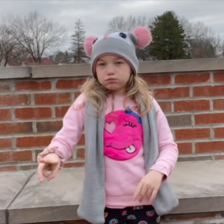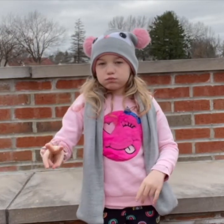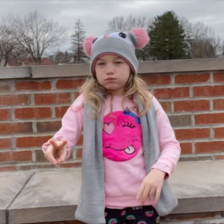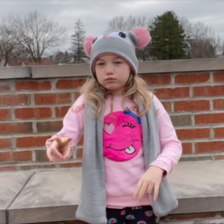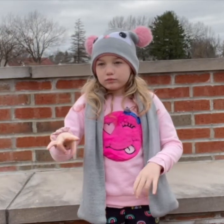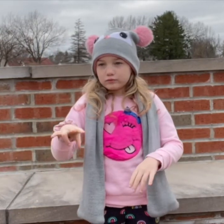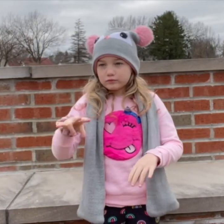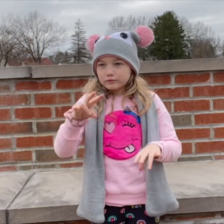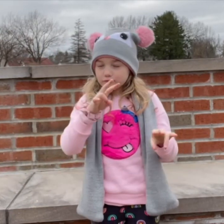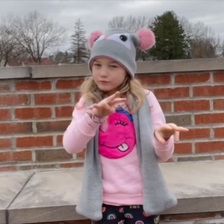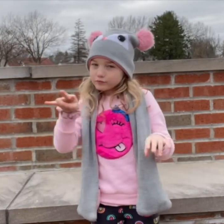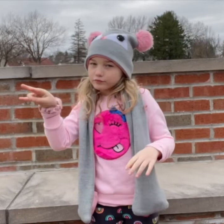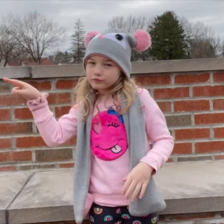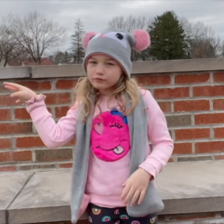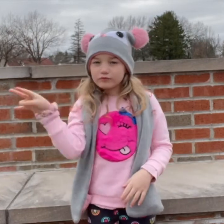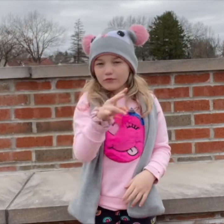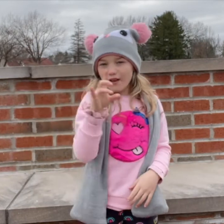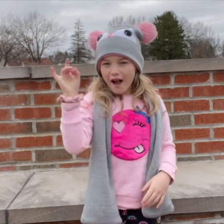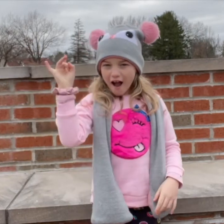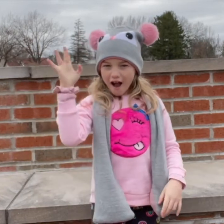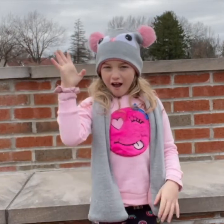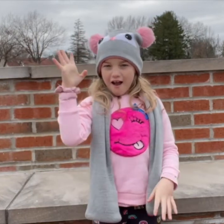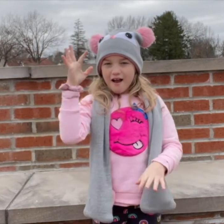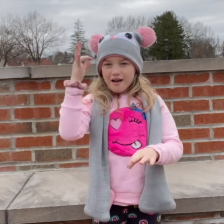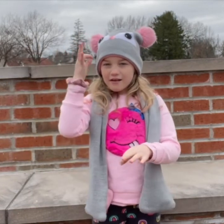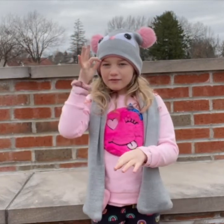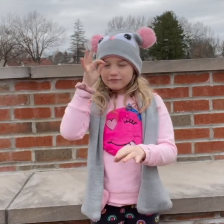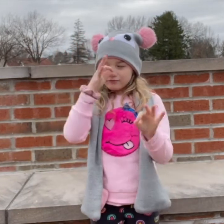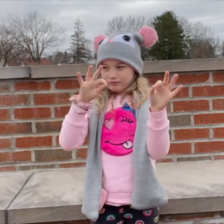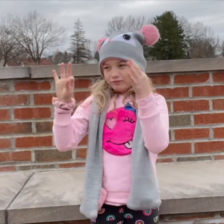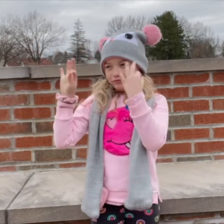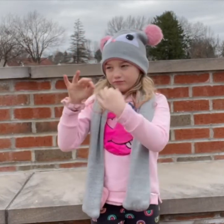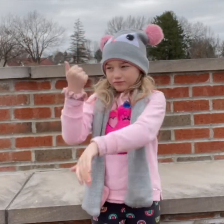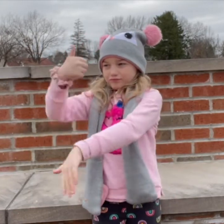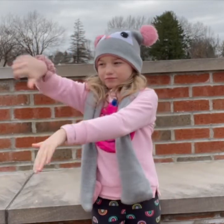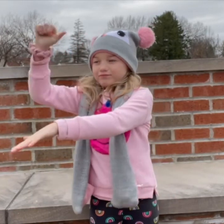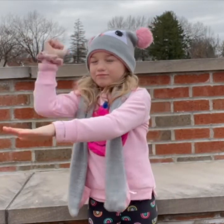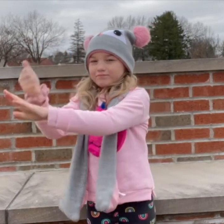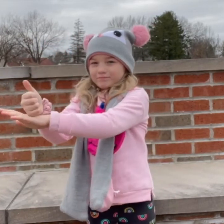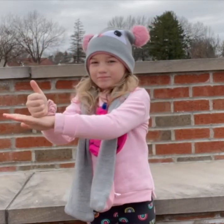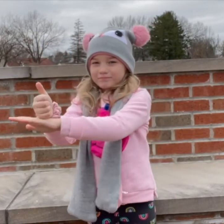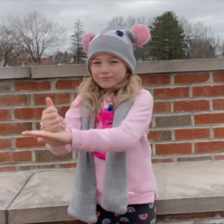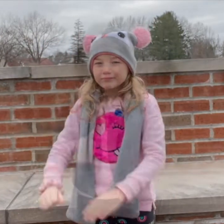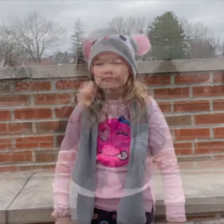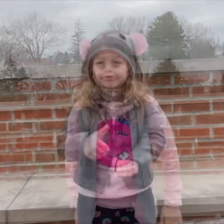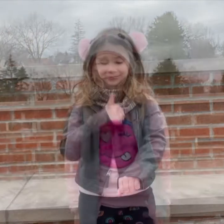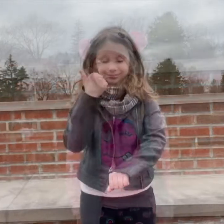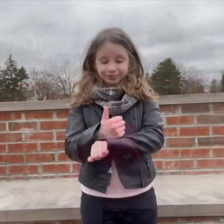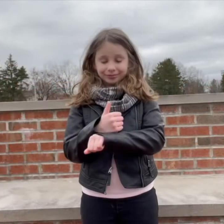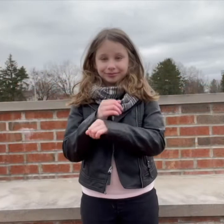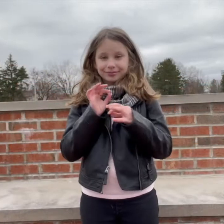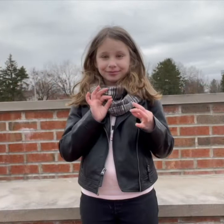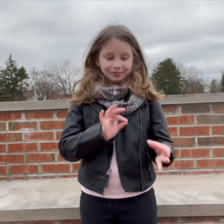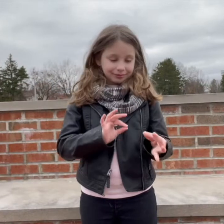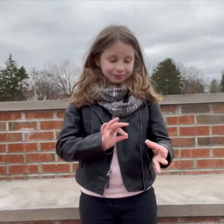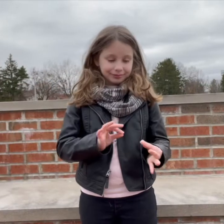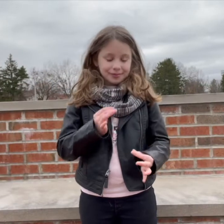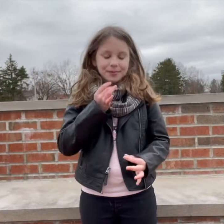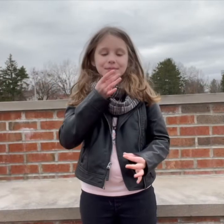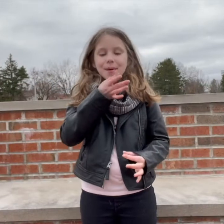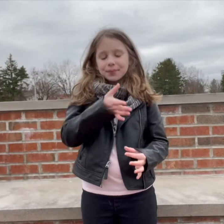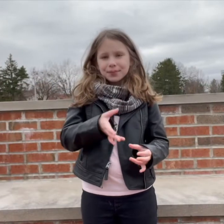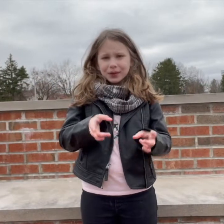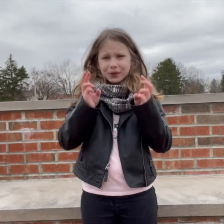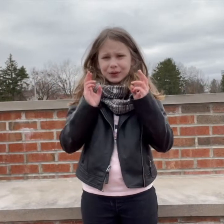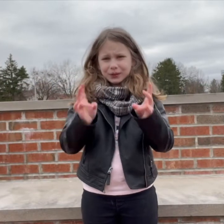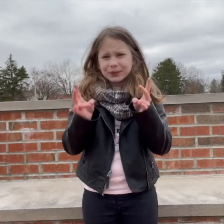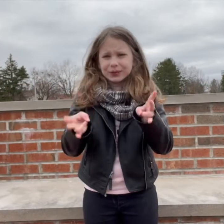shoo i look around ah wow my eye is caught on something over there it's a house just perfect it